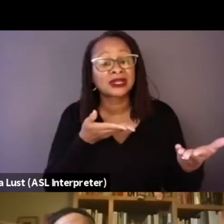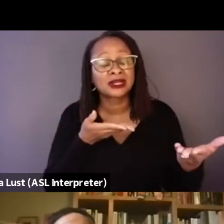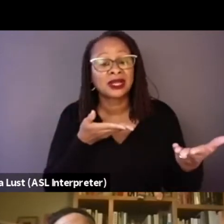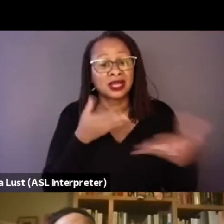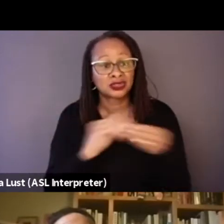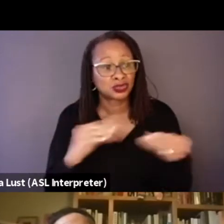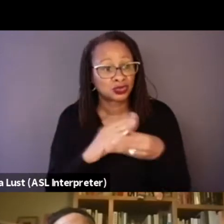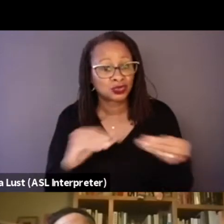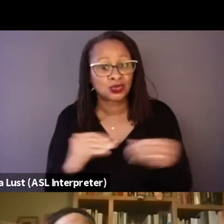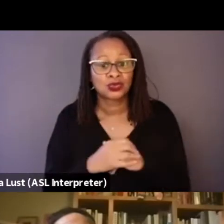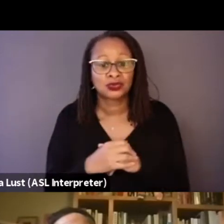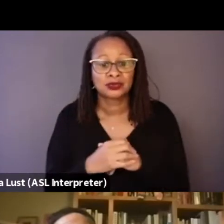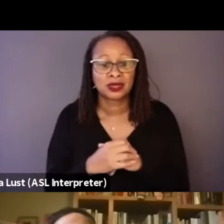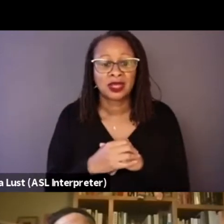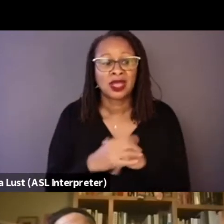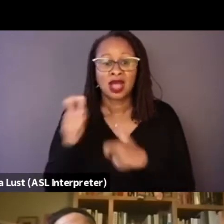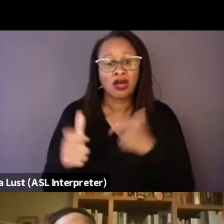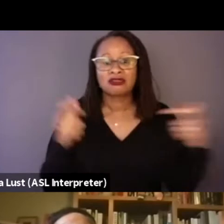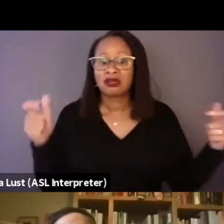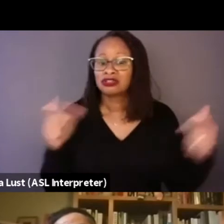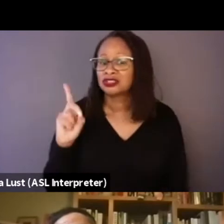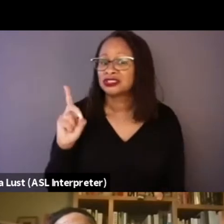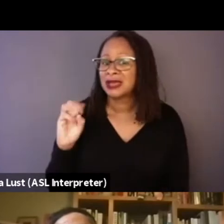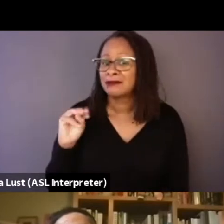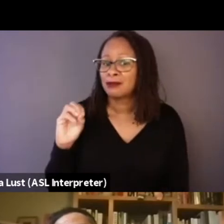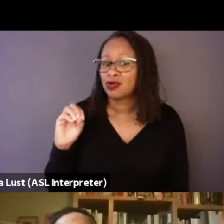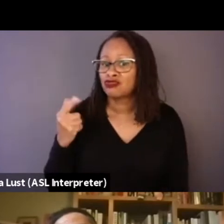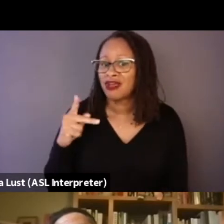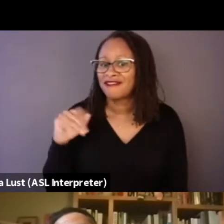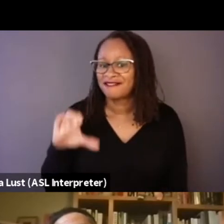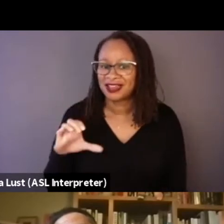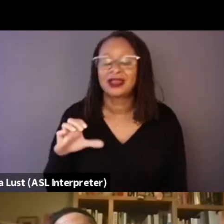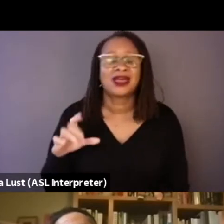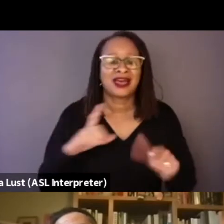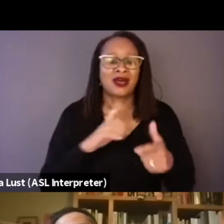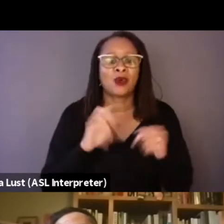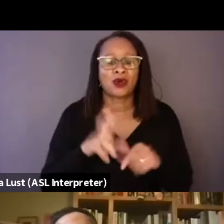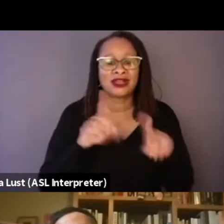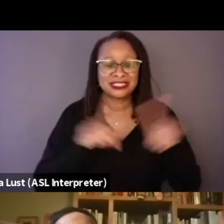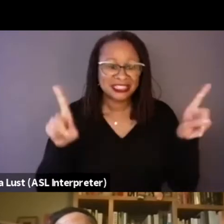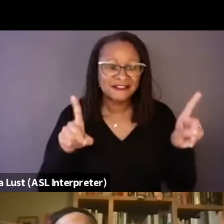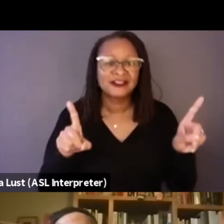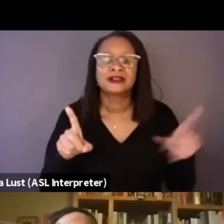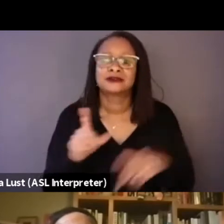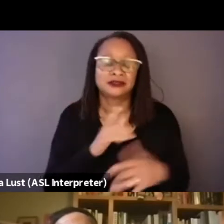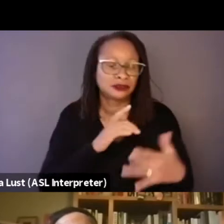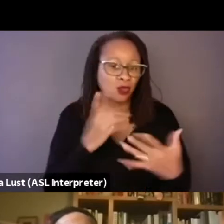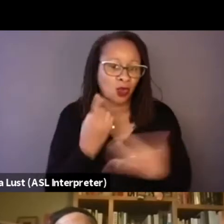to a larger demographic or a different demographic than ordinarily would watch a documentary by the NFB